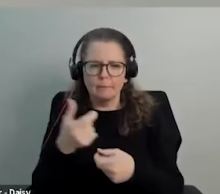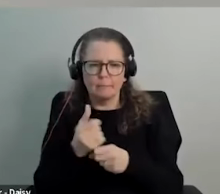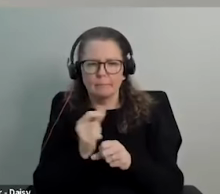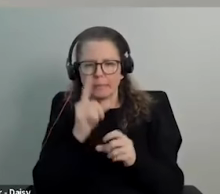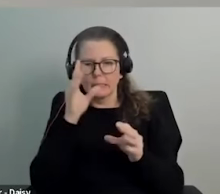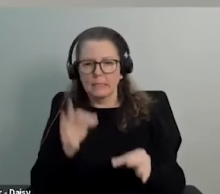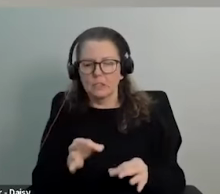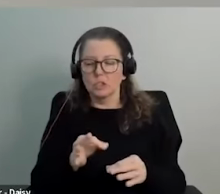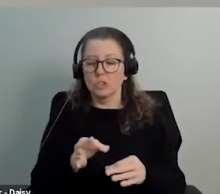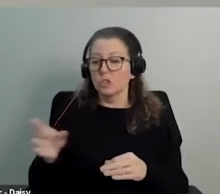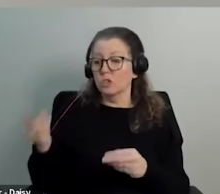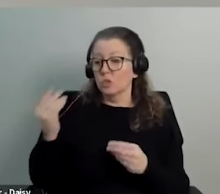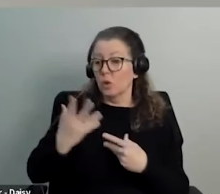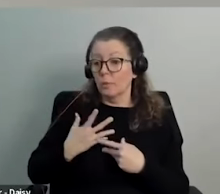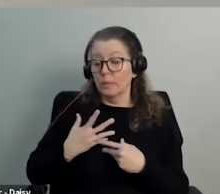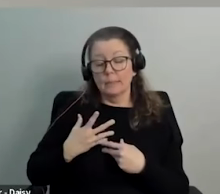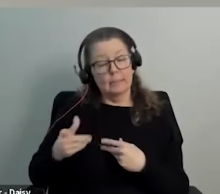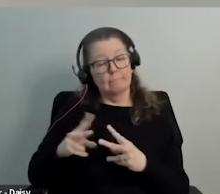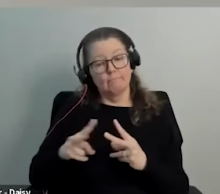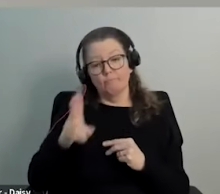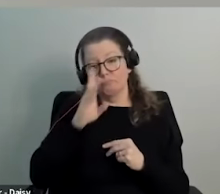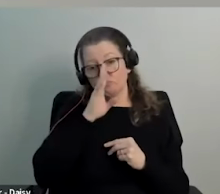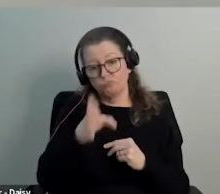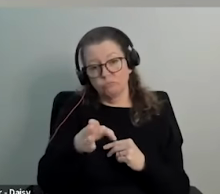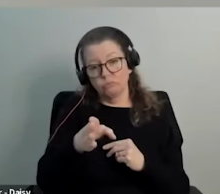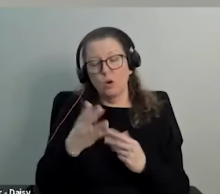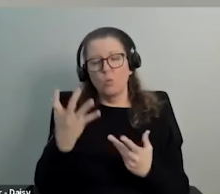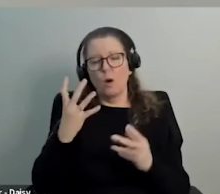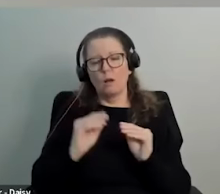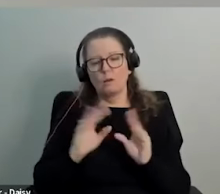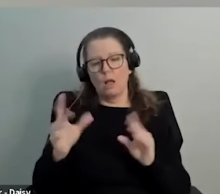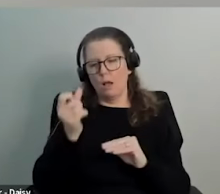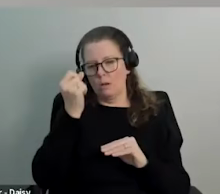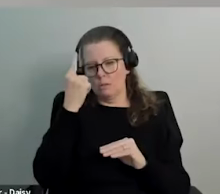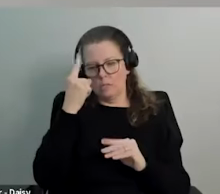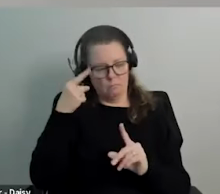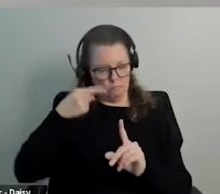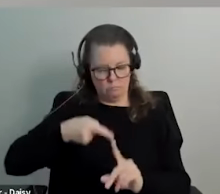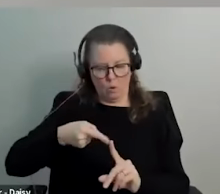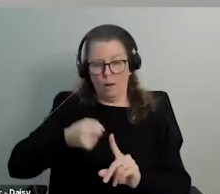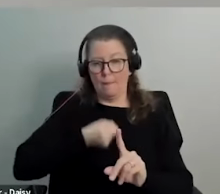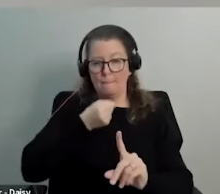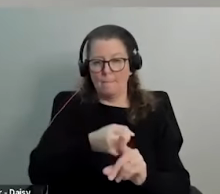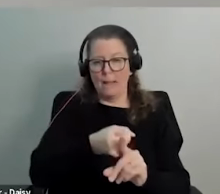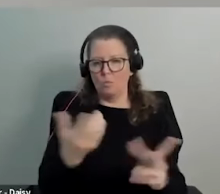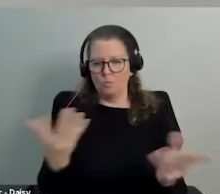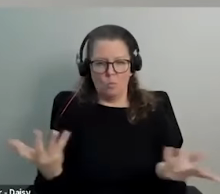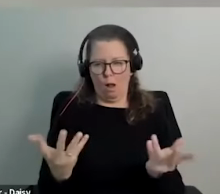And she was like, "Okay, he's a straight shooter, and he wants to understand the bottom line impact of what's going on."